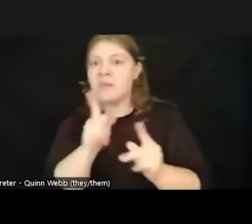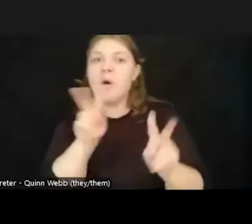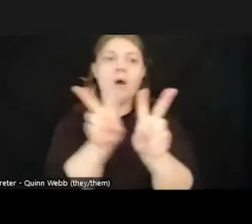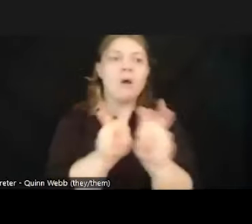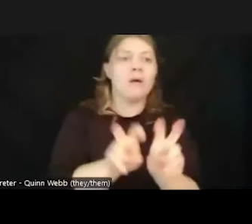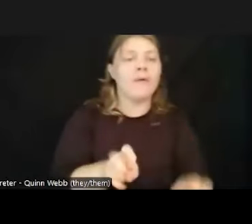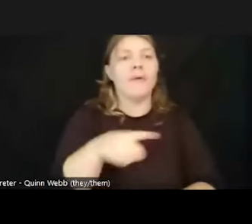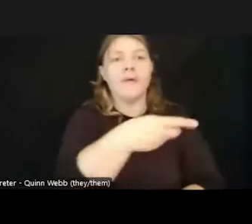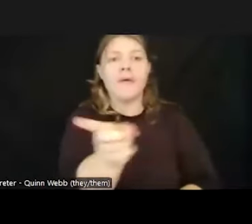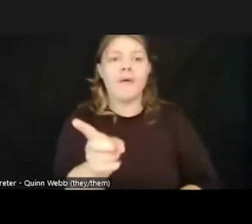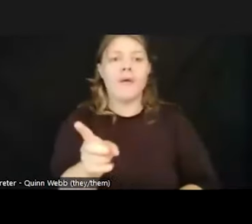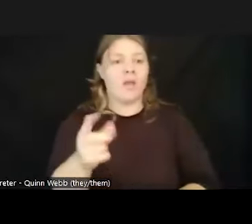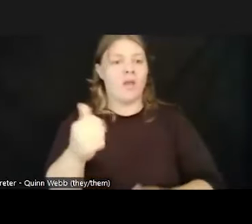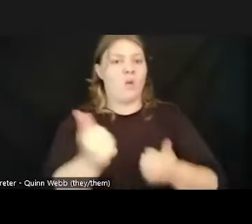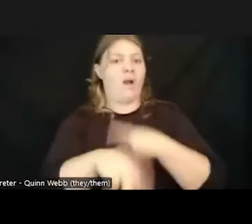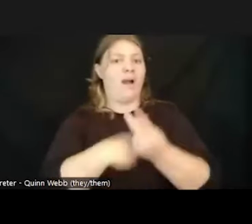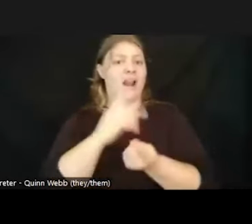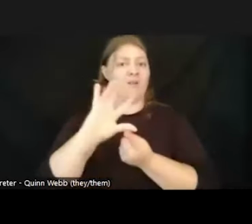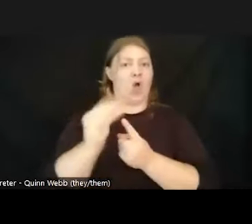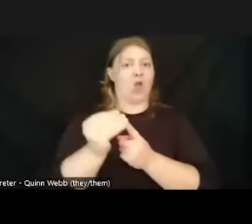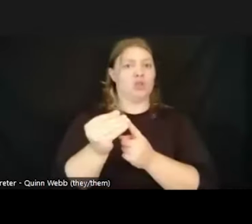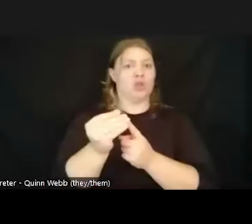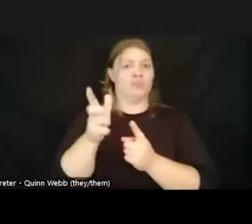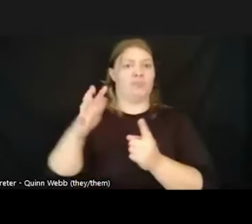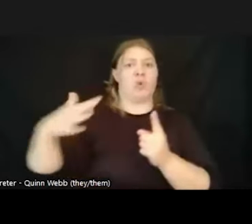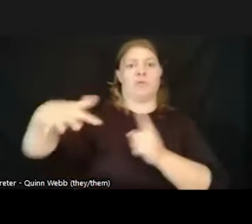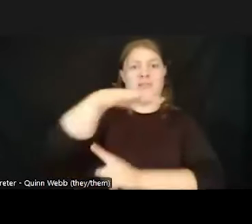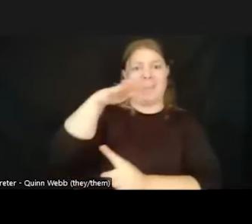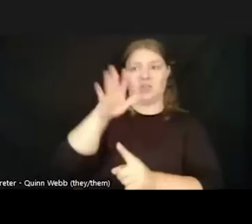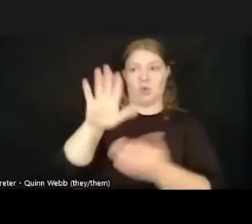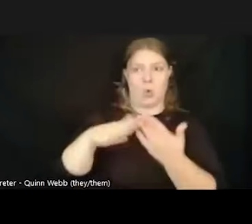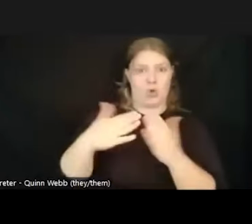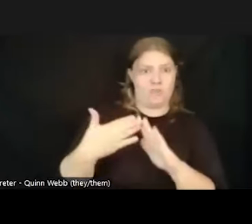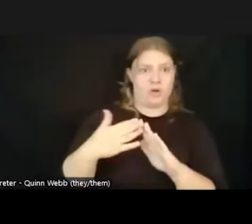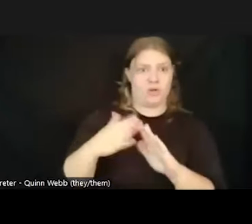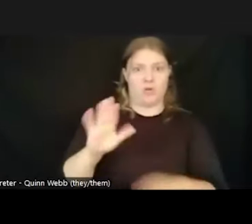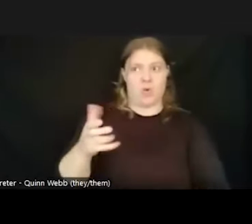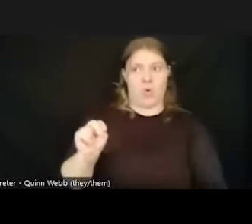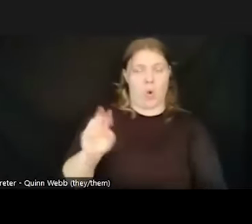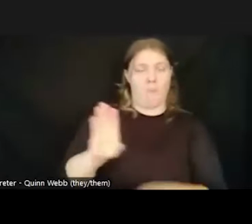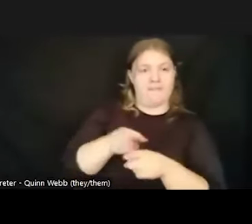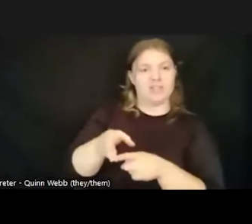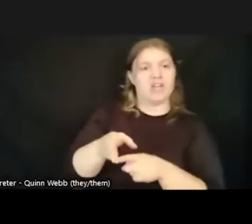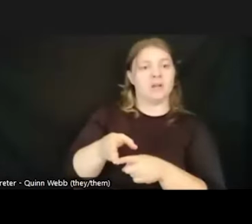providing within your space within your community within your own profession that invites and is